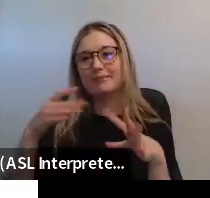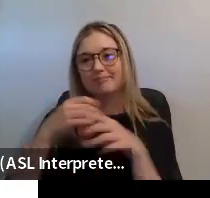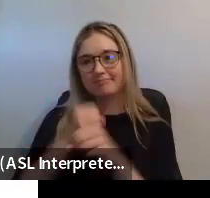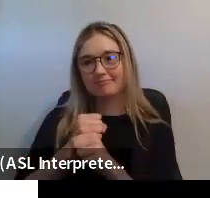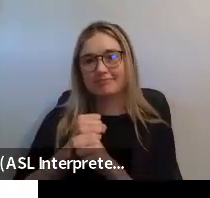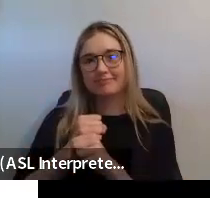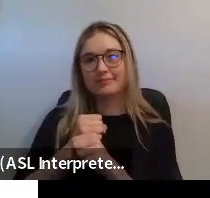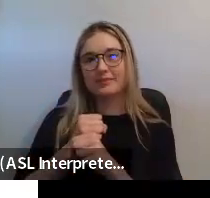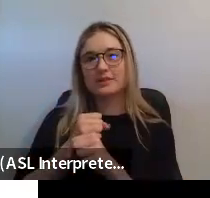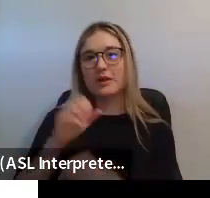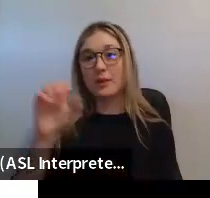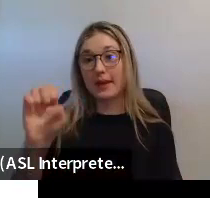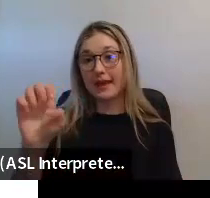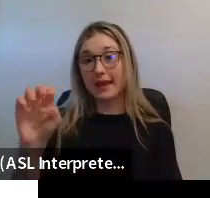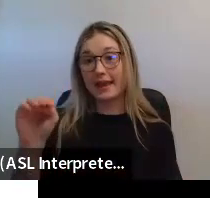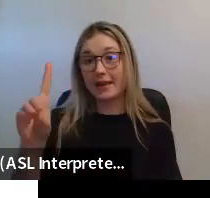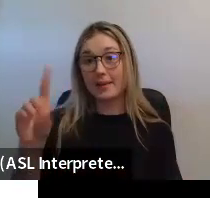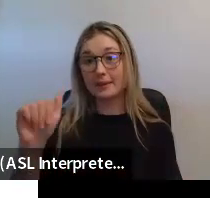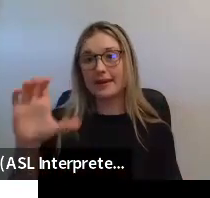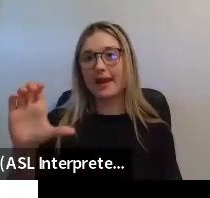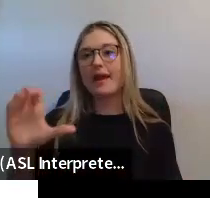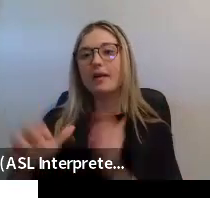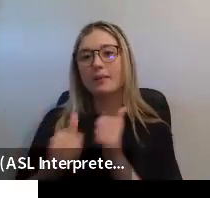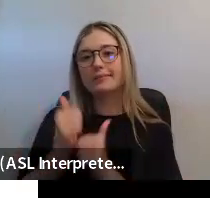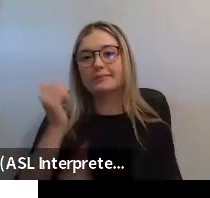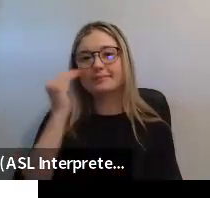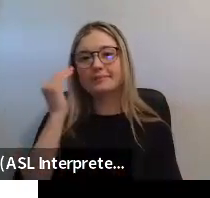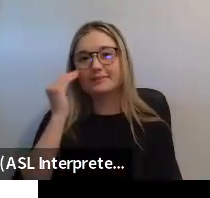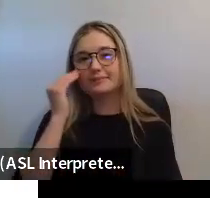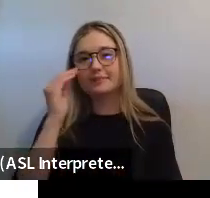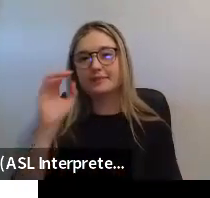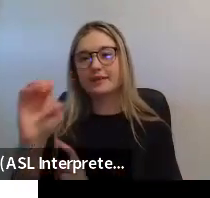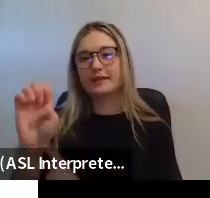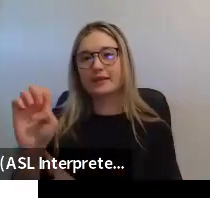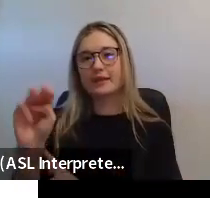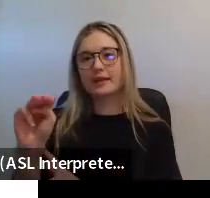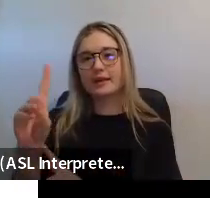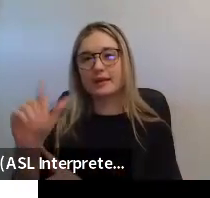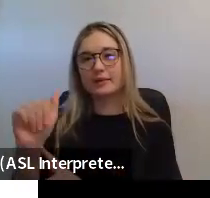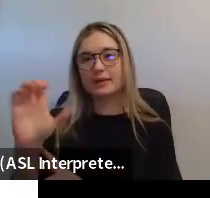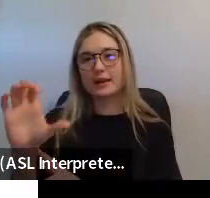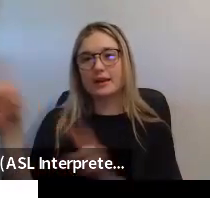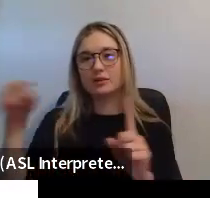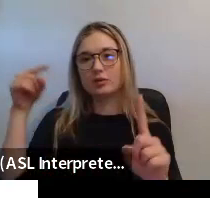It's a very low name, much like what's hands name? And so it did need an acronym. So Imdac is what we are most familiar with.